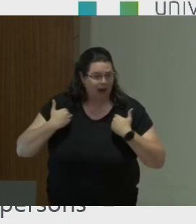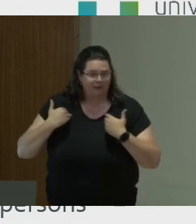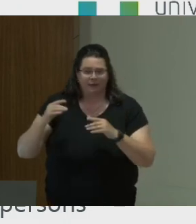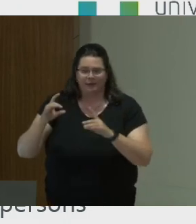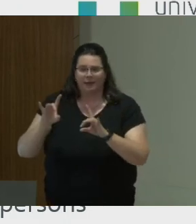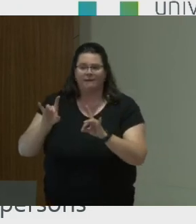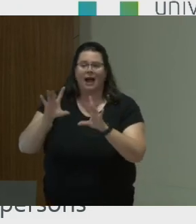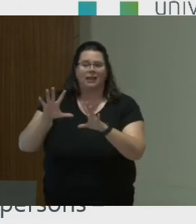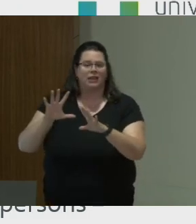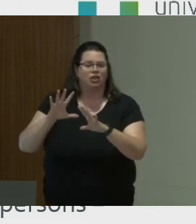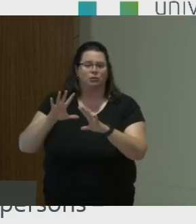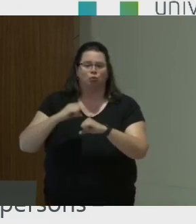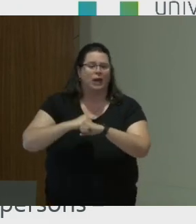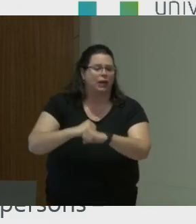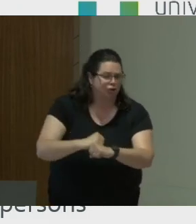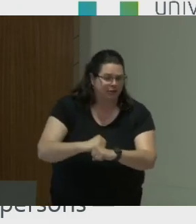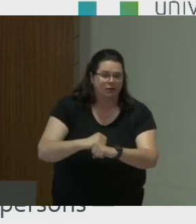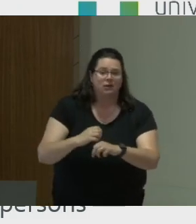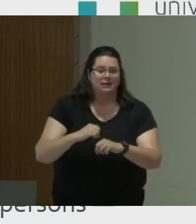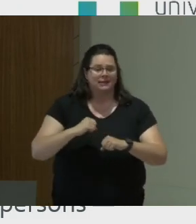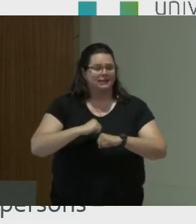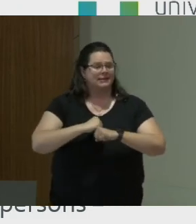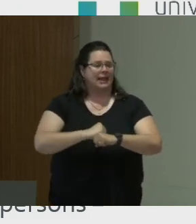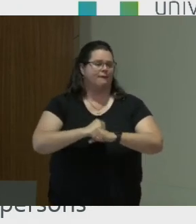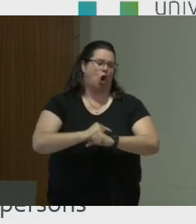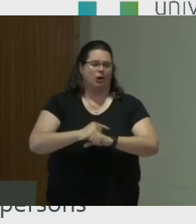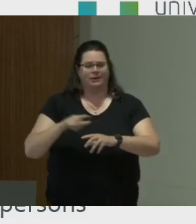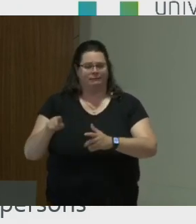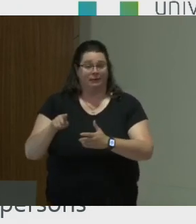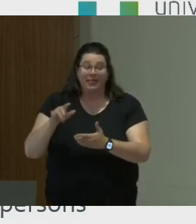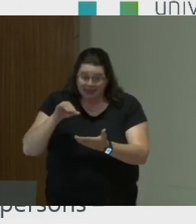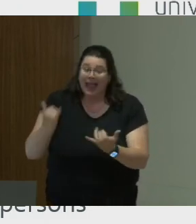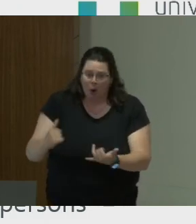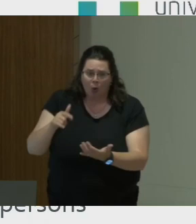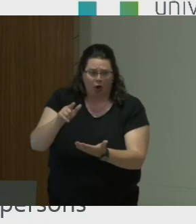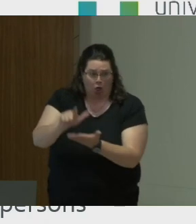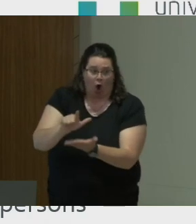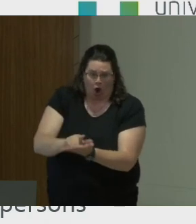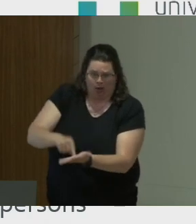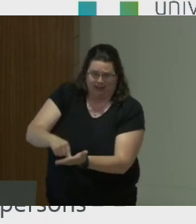of safeguarding concepts. So that's in the law, and I think that's a big brokers.